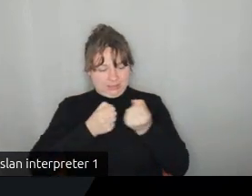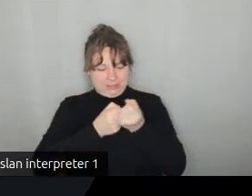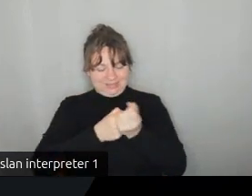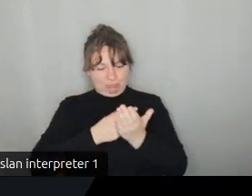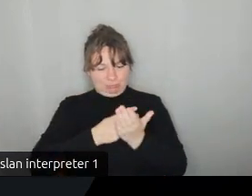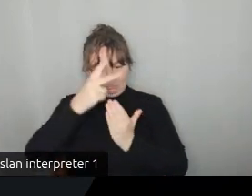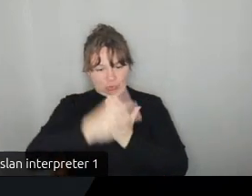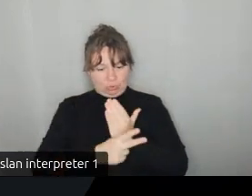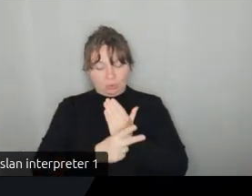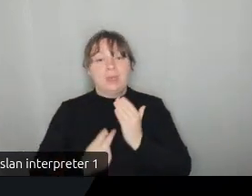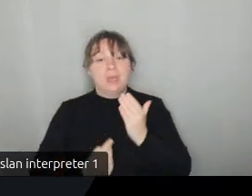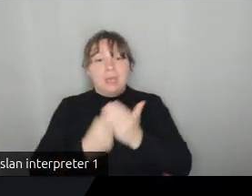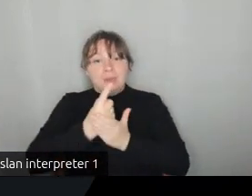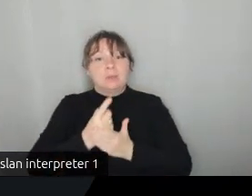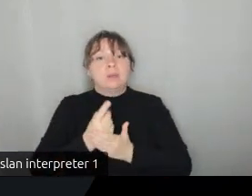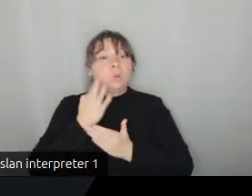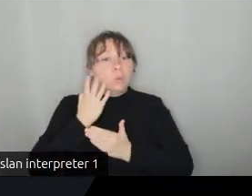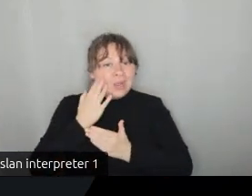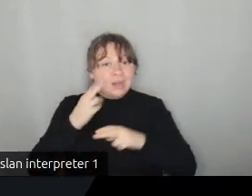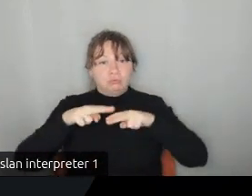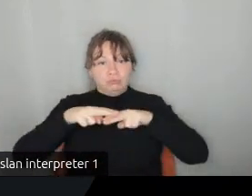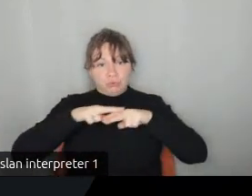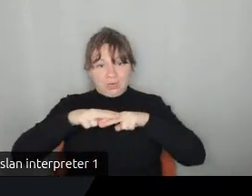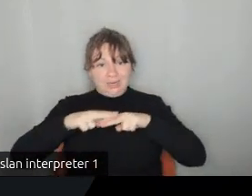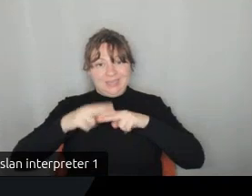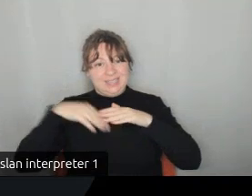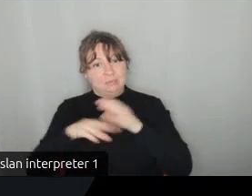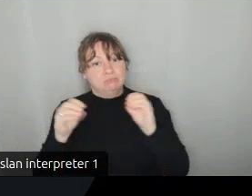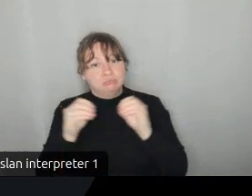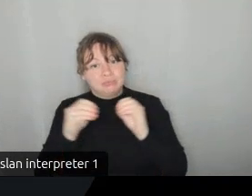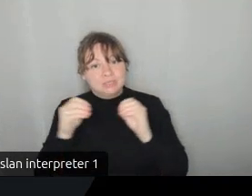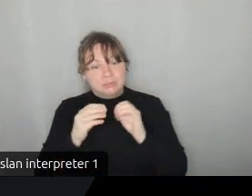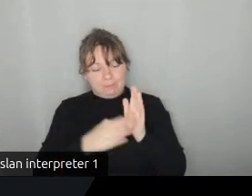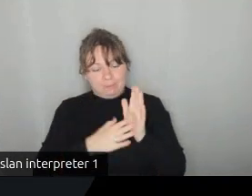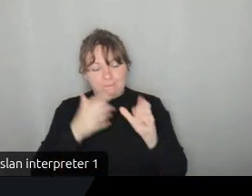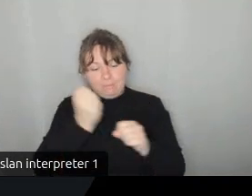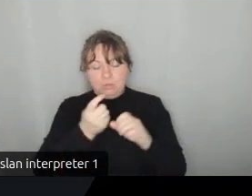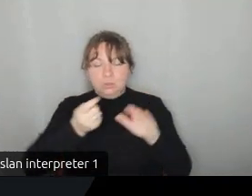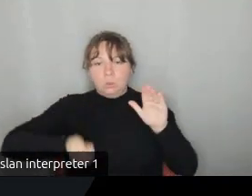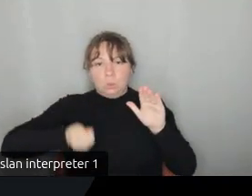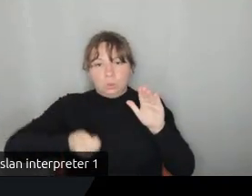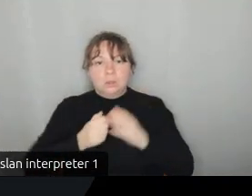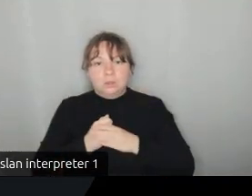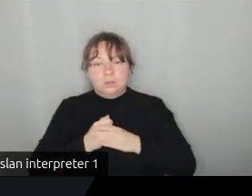um at the Brisbane Magistrates Court and just just a reminder that this is only provided for clients